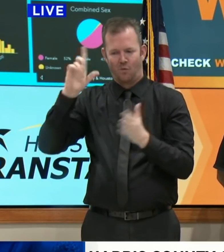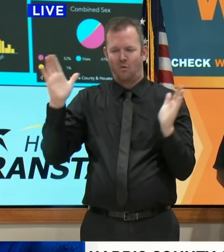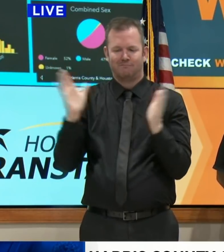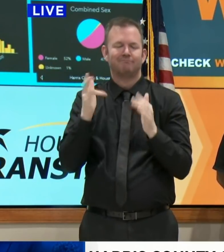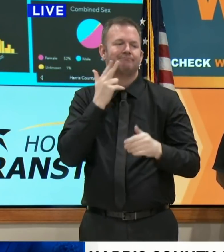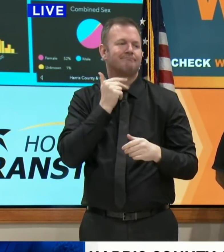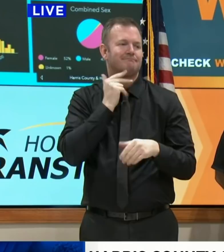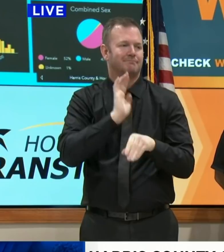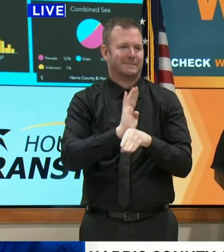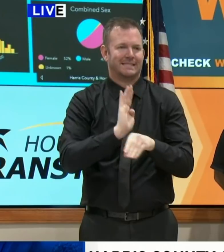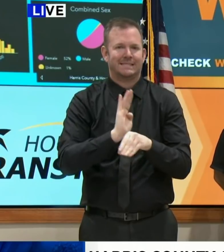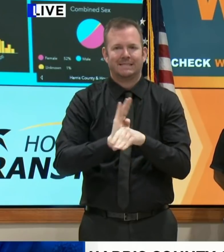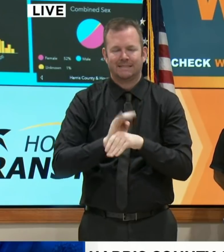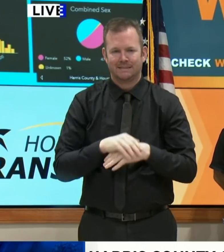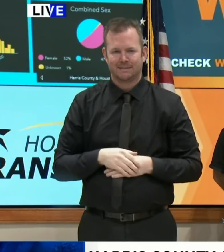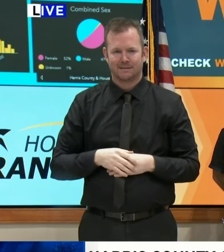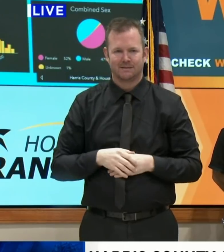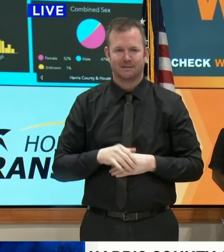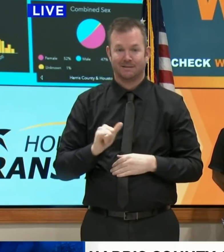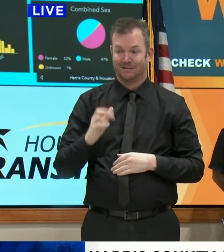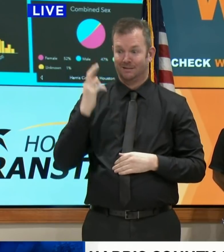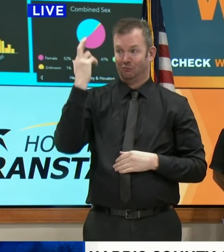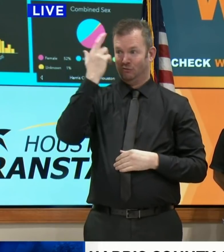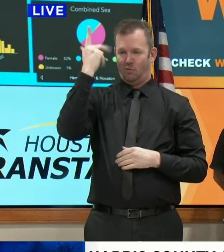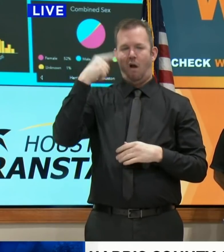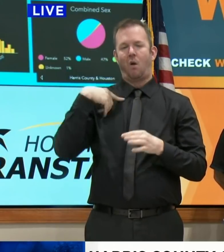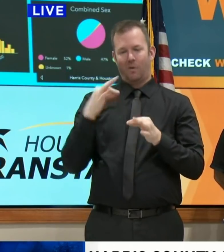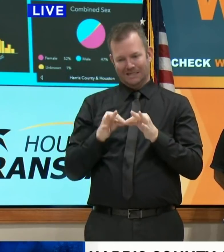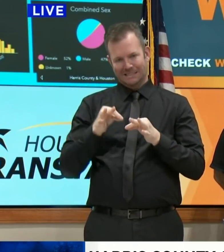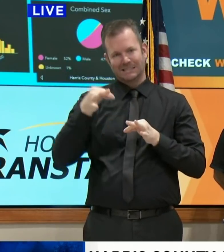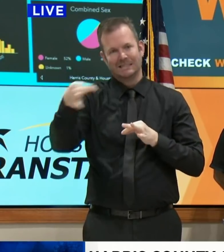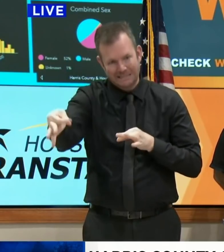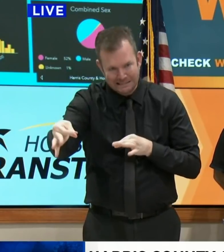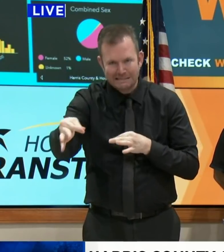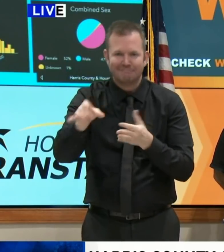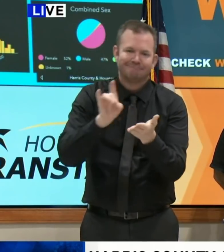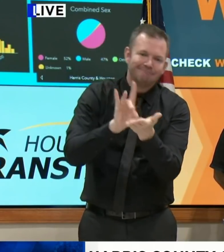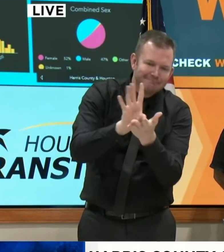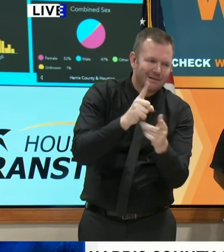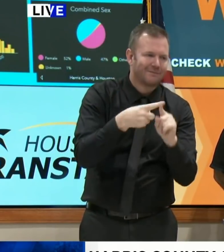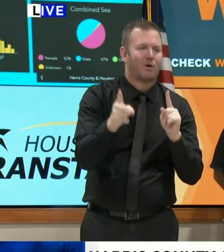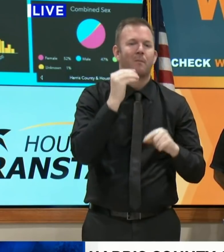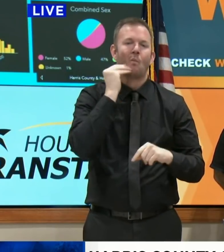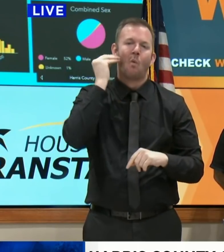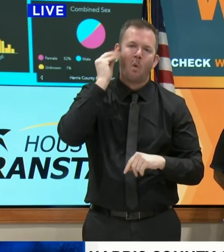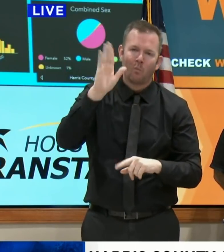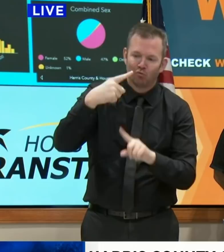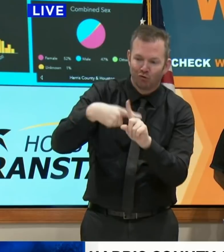financial support. That’s why at the county we invested at the county we invested million for small businesses million for small businesses why we’ve worked with the why we’ve worked with the judges on evictions.